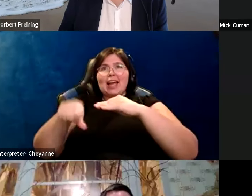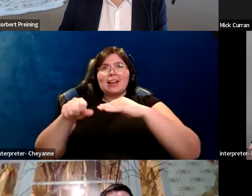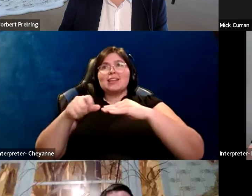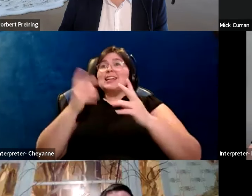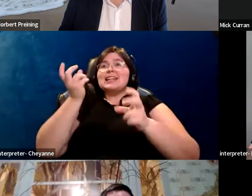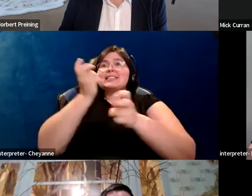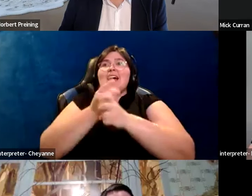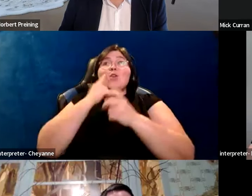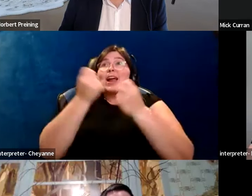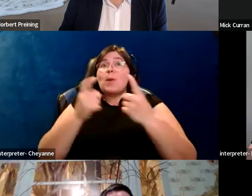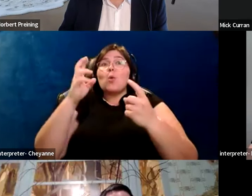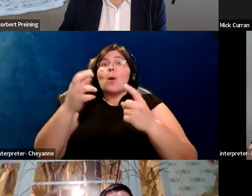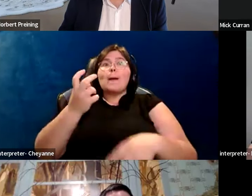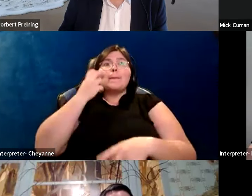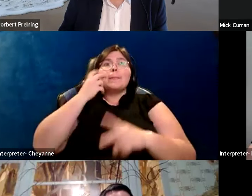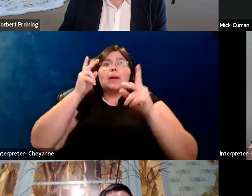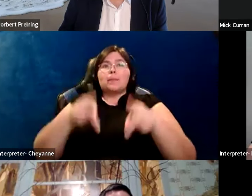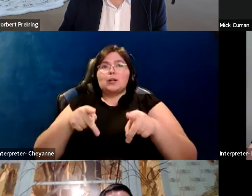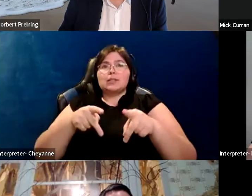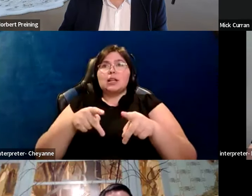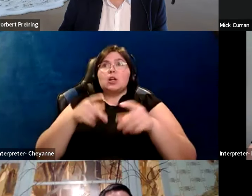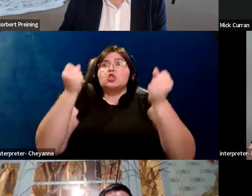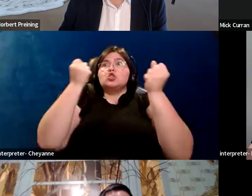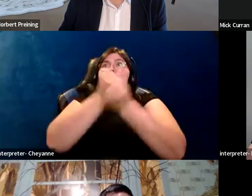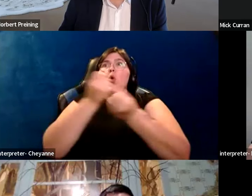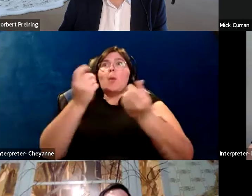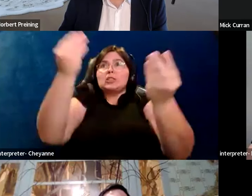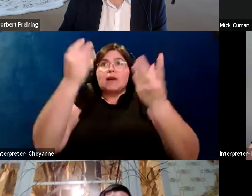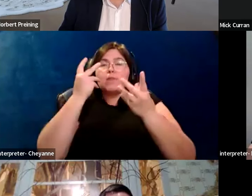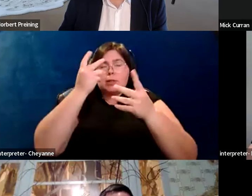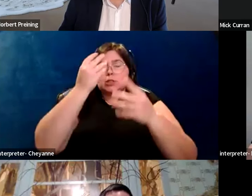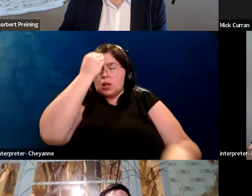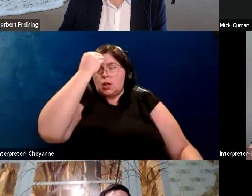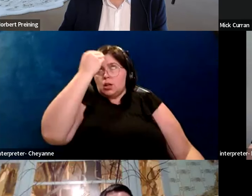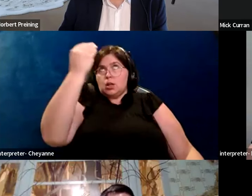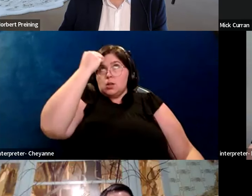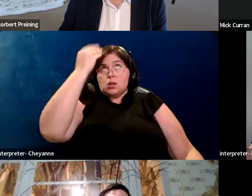or as a blind person, to keep so much information of a really large formula in your head.